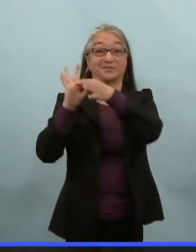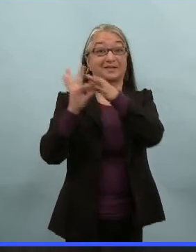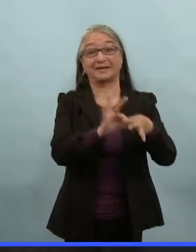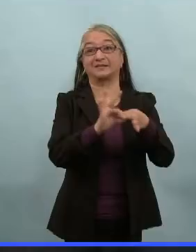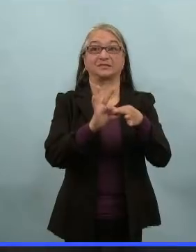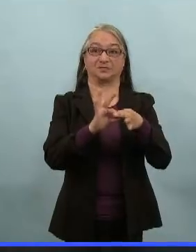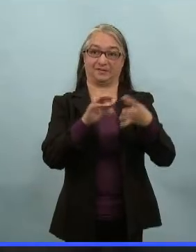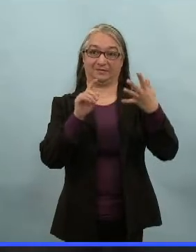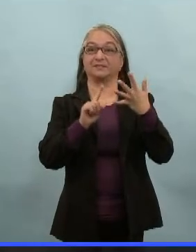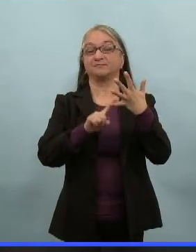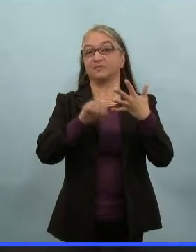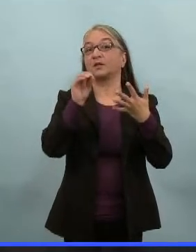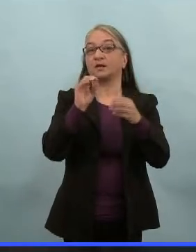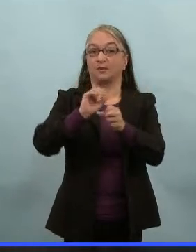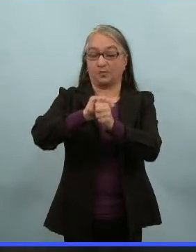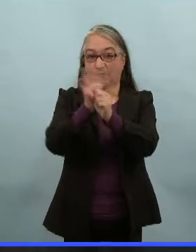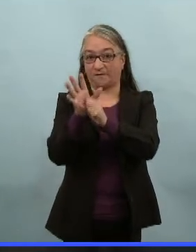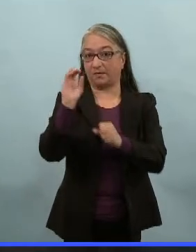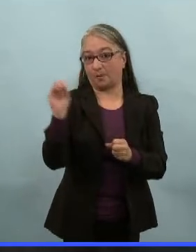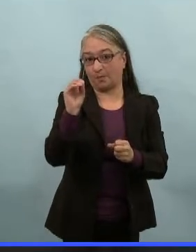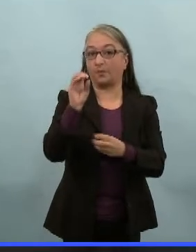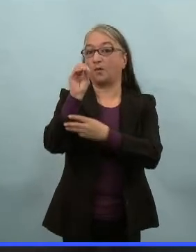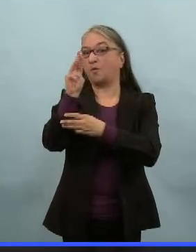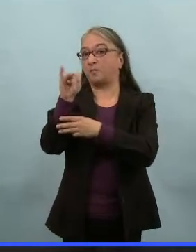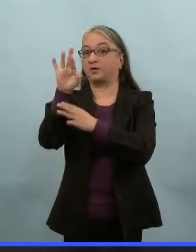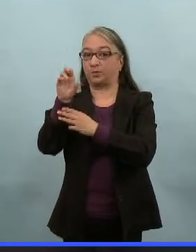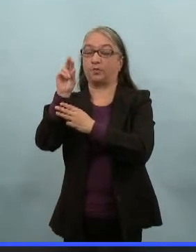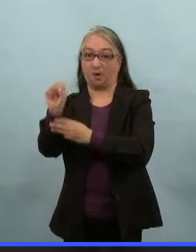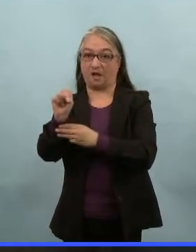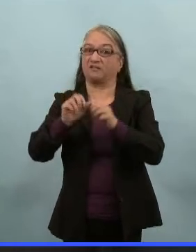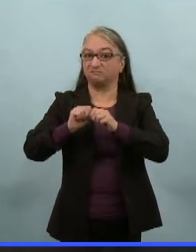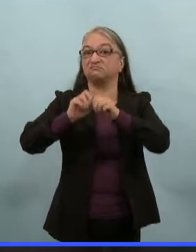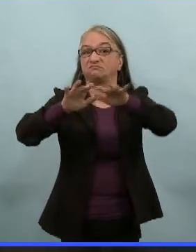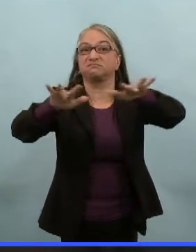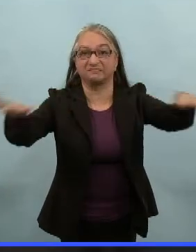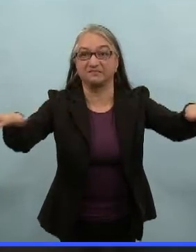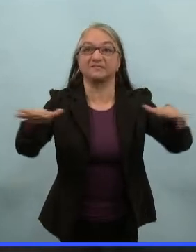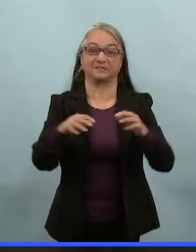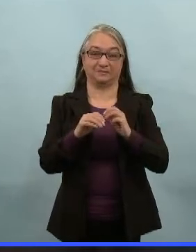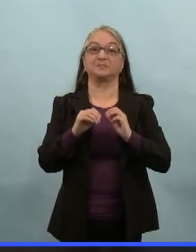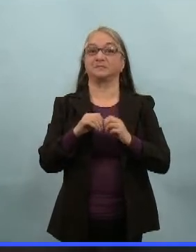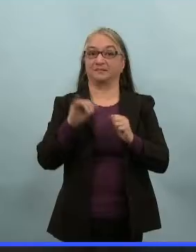seeing that the increased spread has meant for our pandemic response we have to adapt